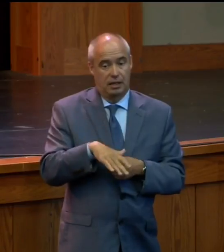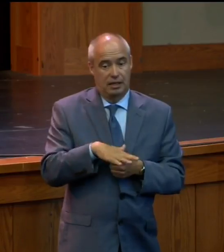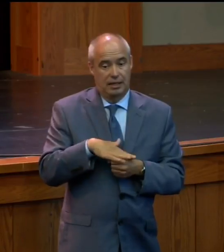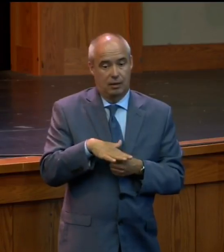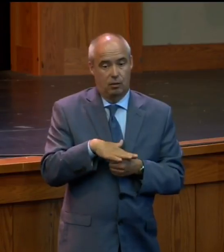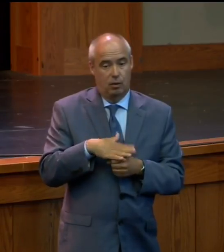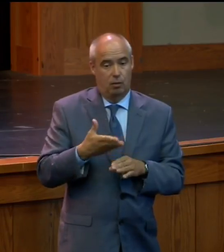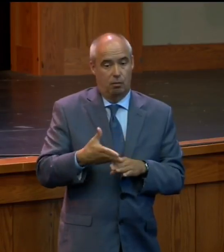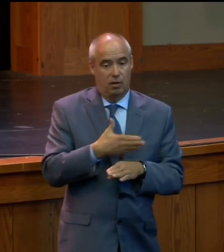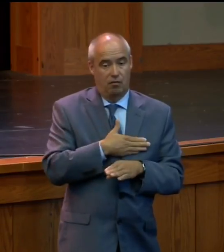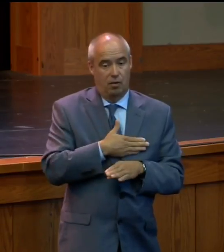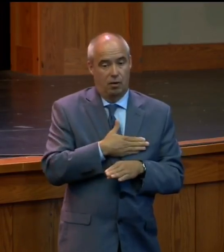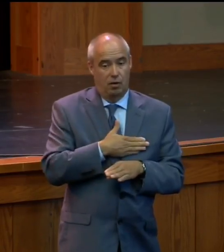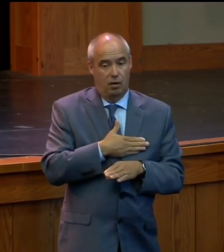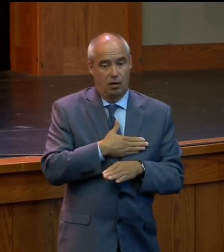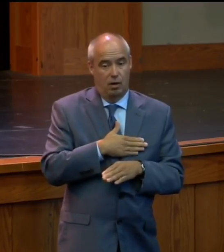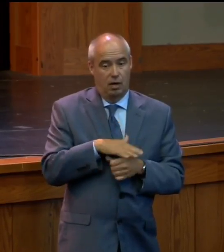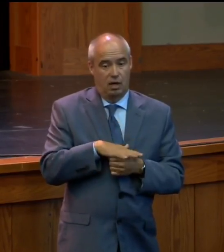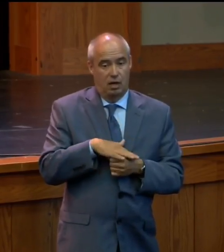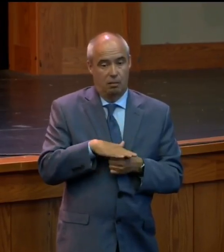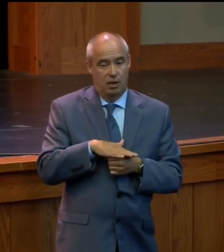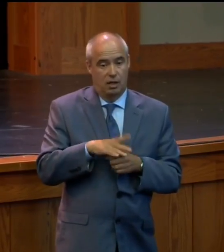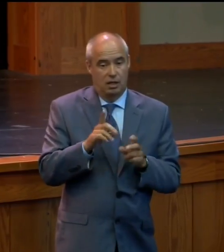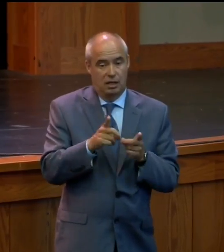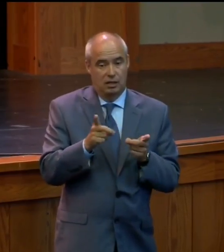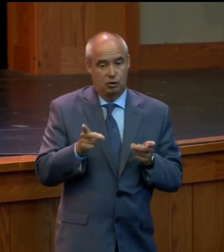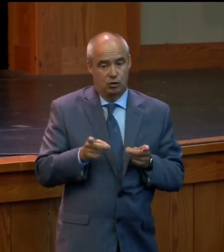BEFORE WE WERE COLUMBIA DISTRICT.